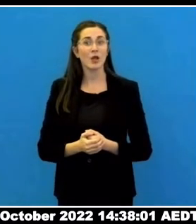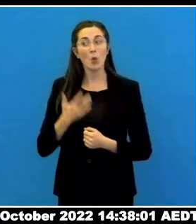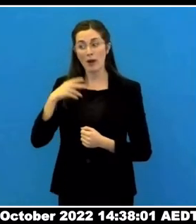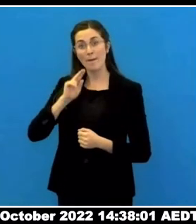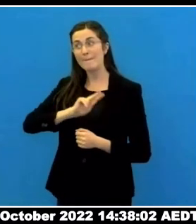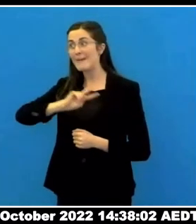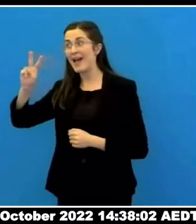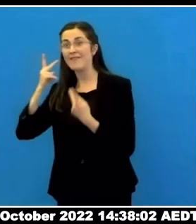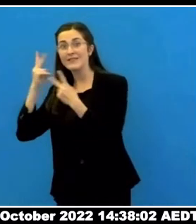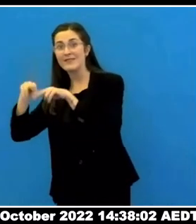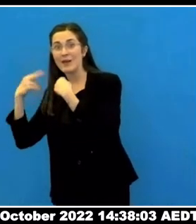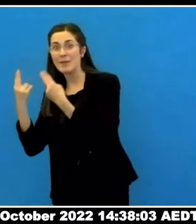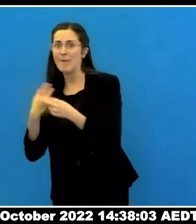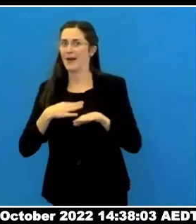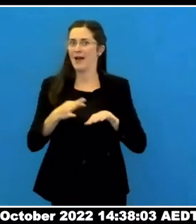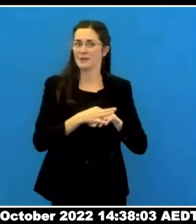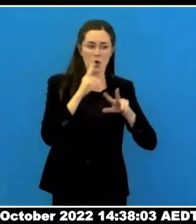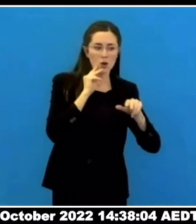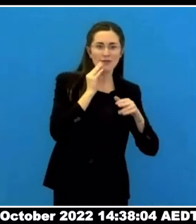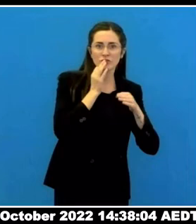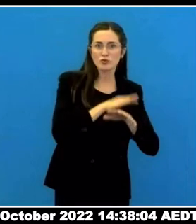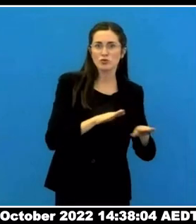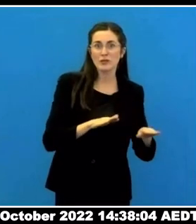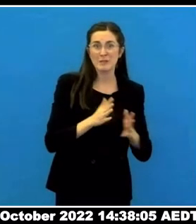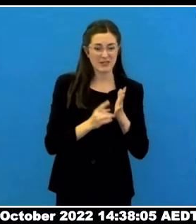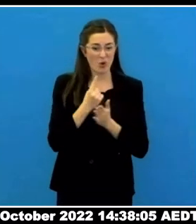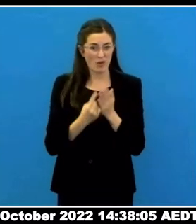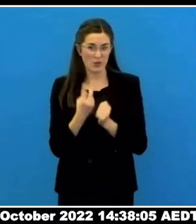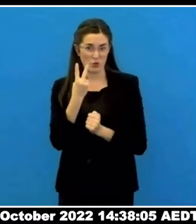for our children, so I could only go for two weeks each time.